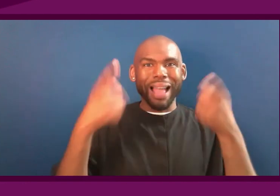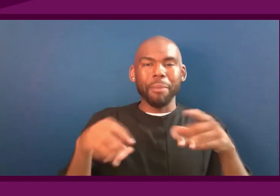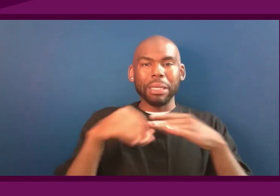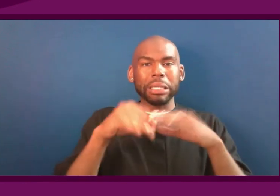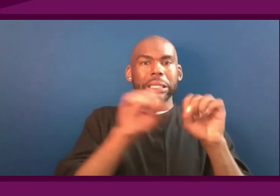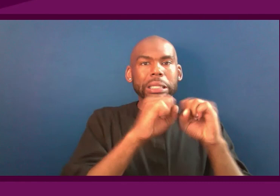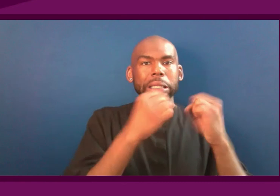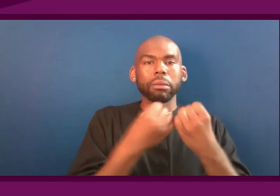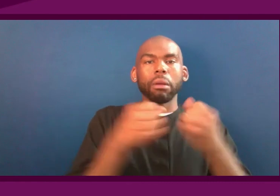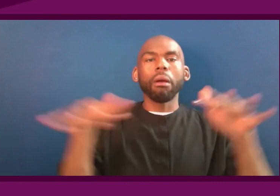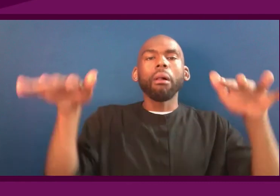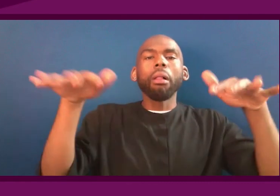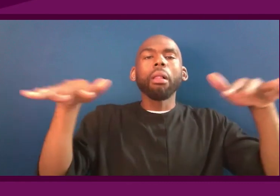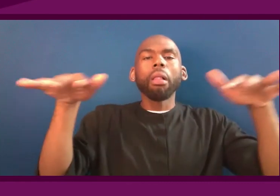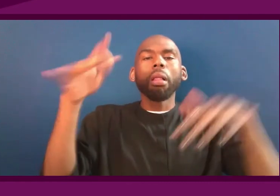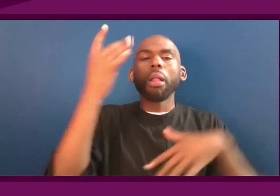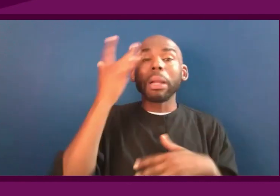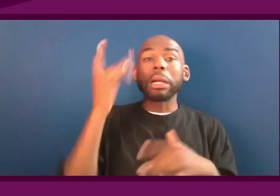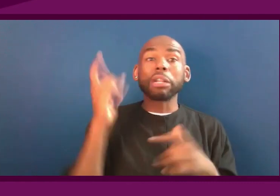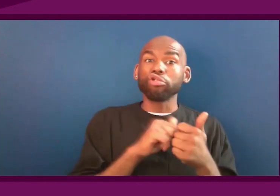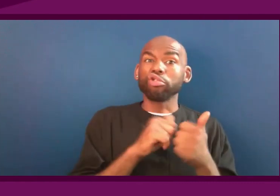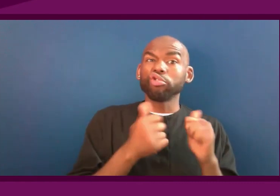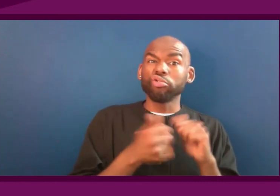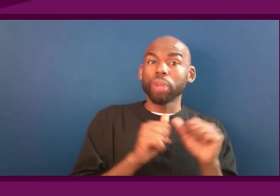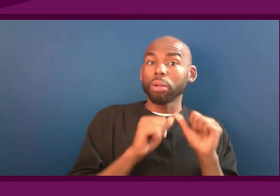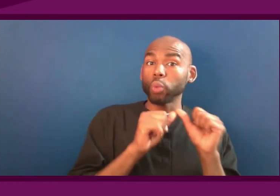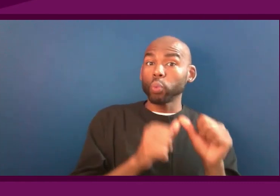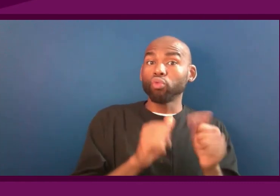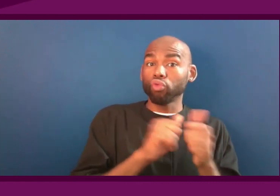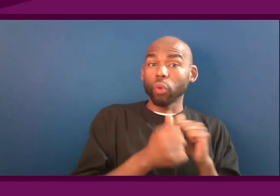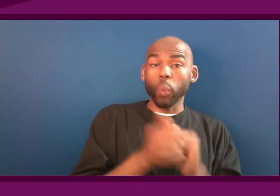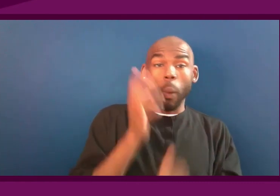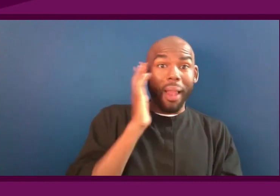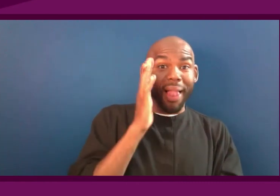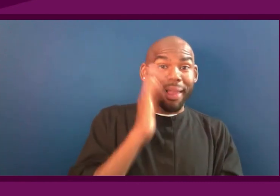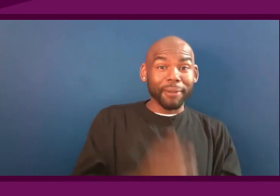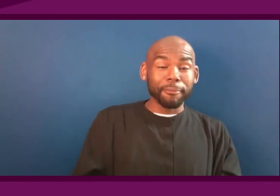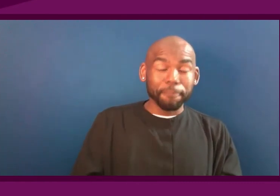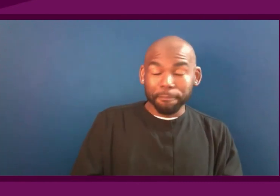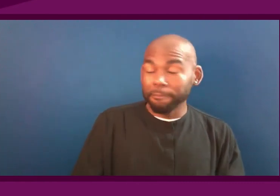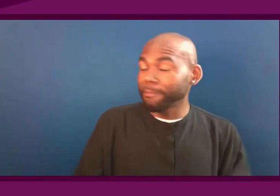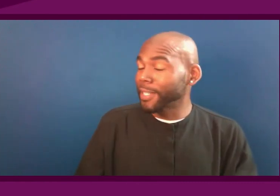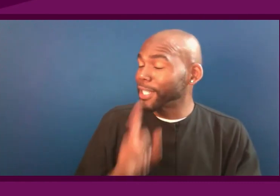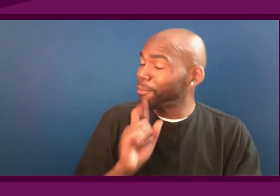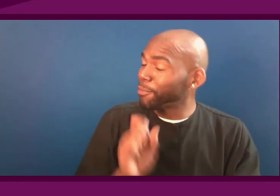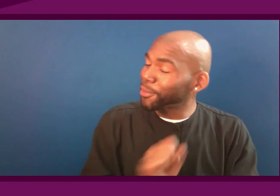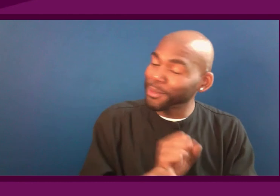Well, like I said, I mean, this has been an amazing, awesome fruitful conversation.